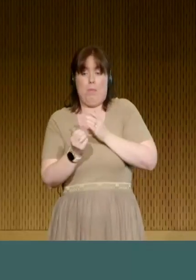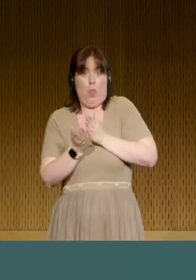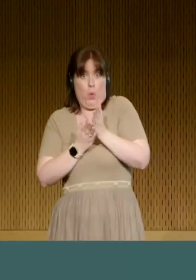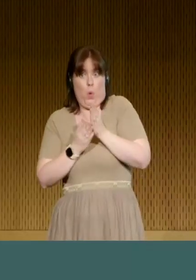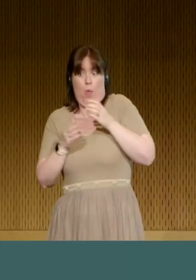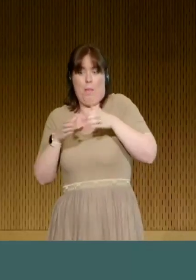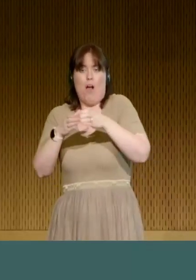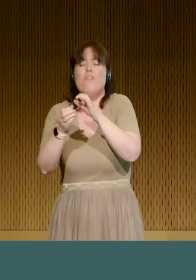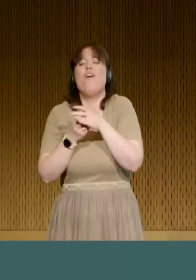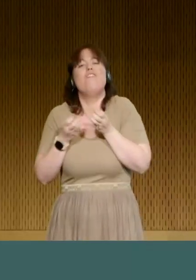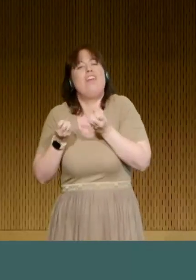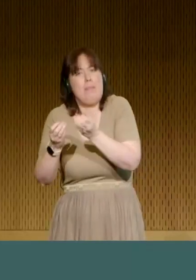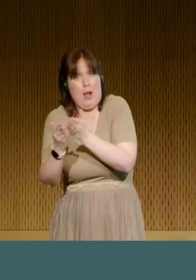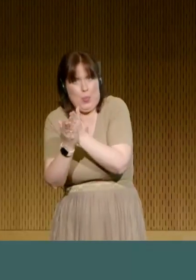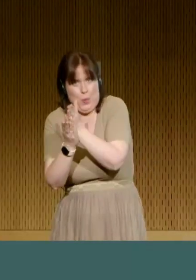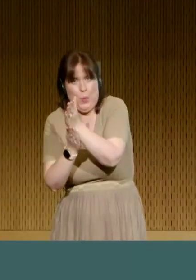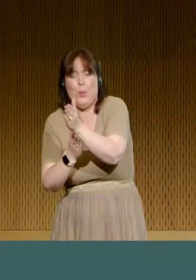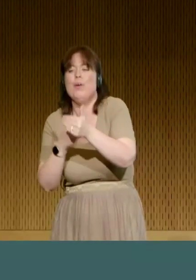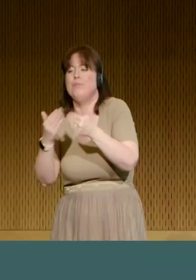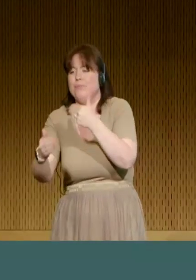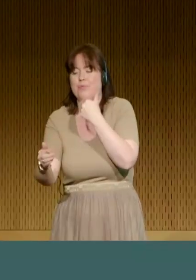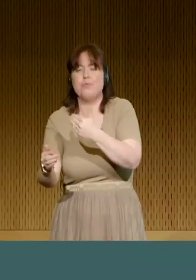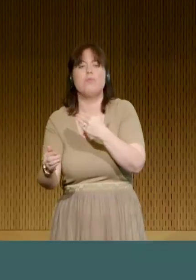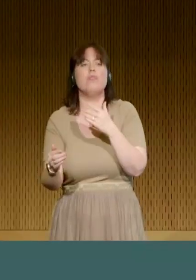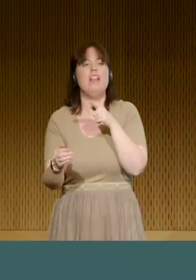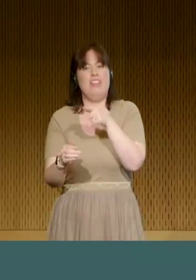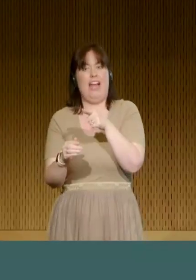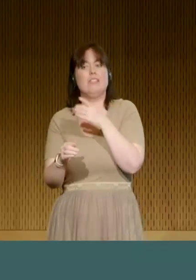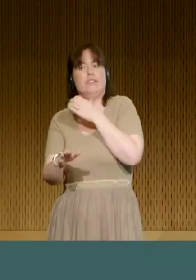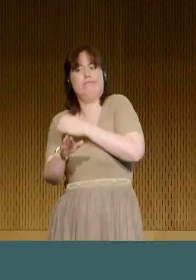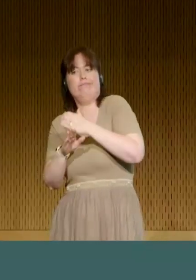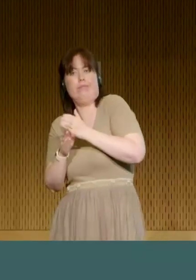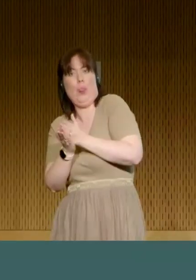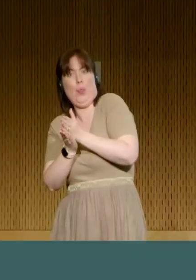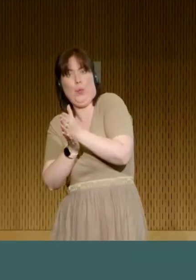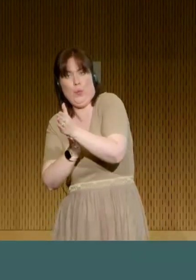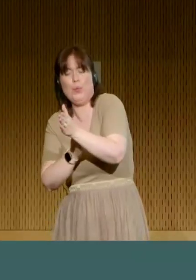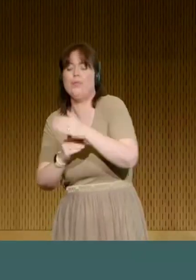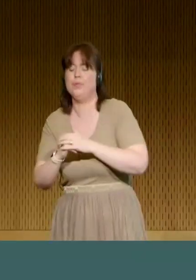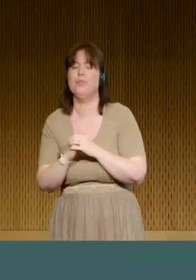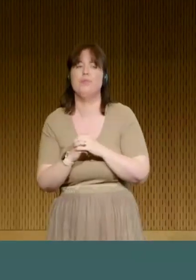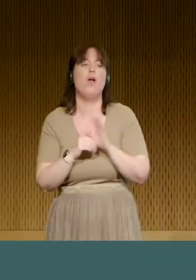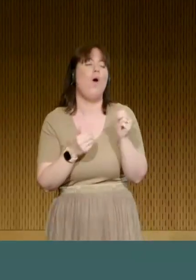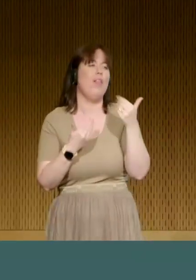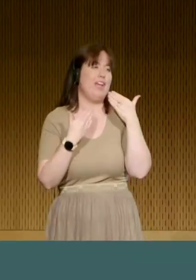(Jennifer): Okay. (Anita): And that is then assessment for learning. (Jennifer): Oh fantastic. Thank you very much. (Anita): No problem.